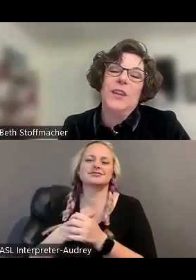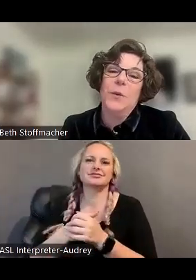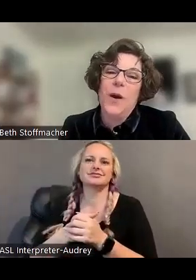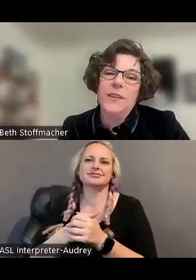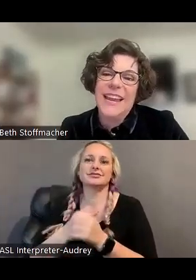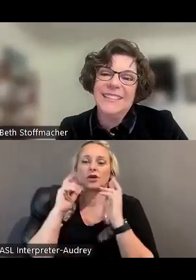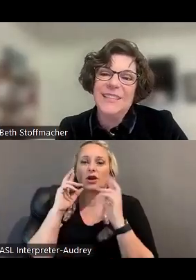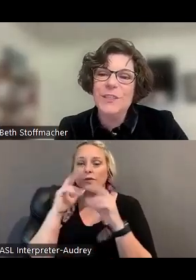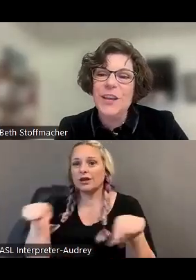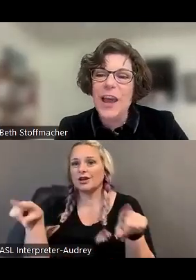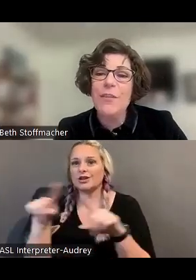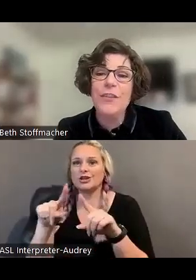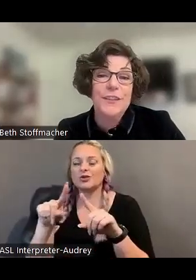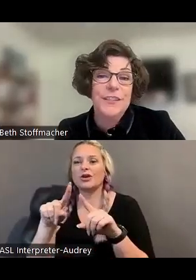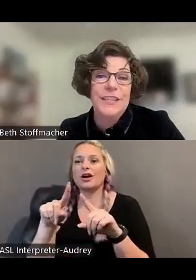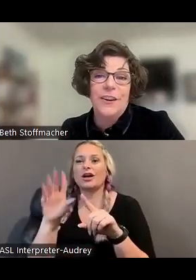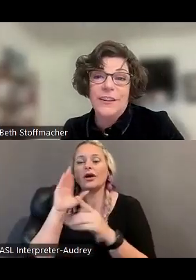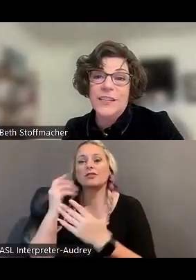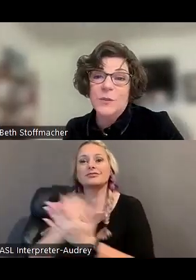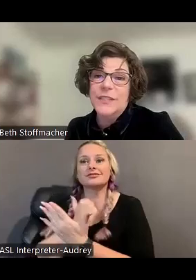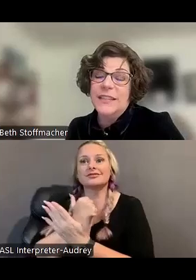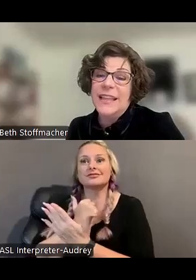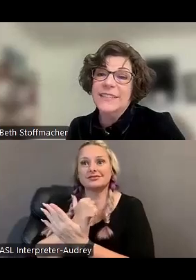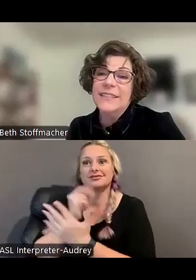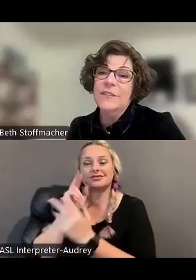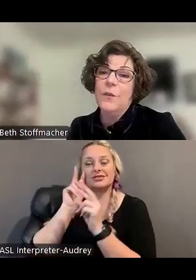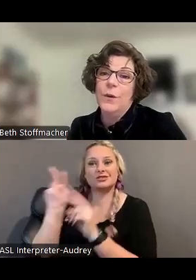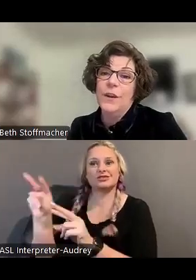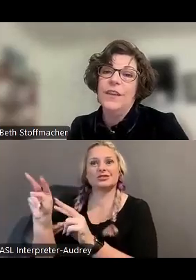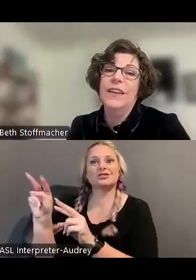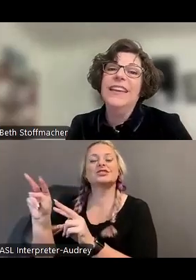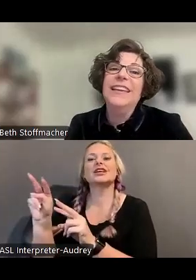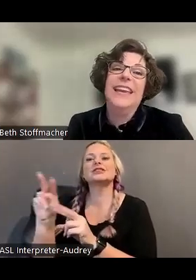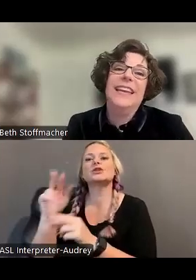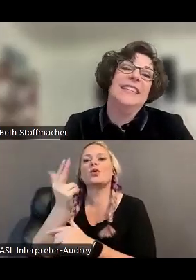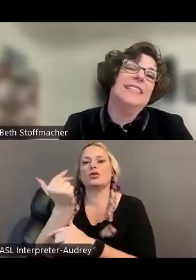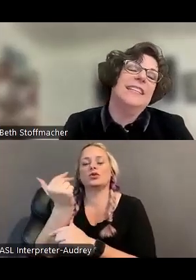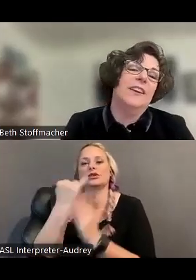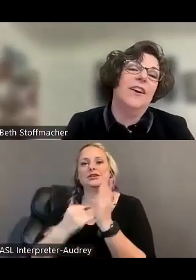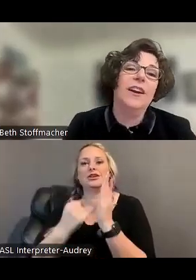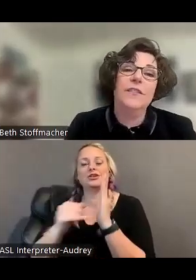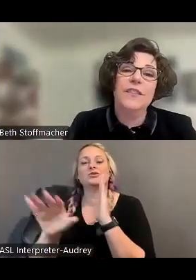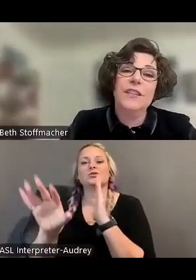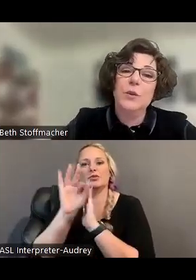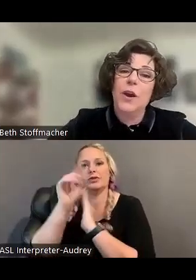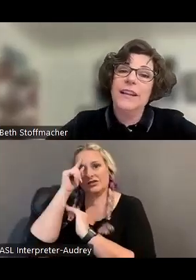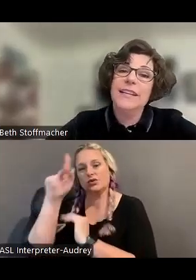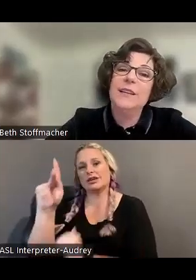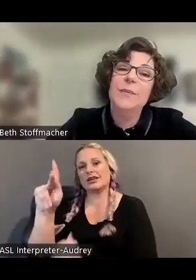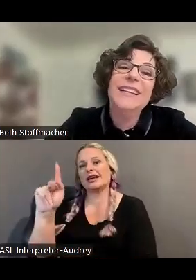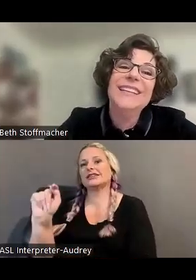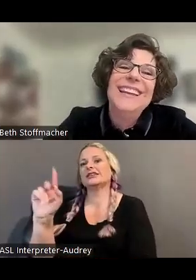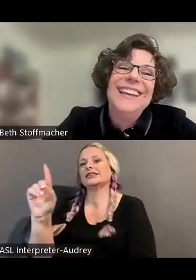you all take some time. Thirteen artists were selected for the KTDDR Visual Art Exhibit. It